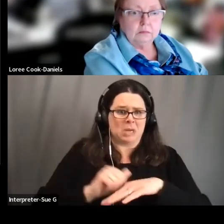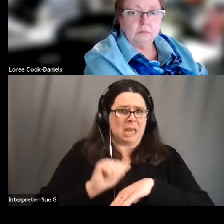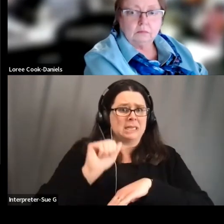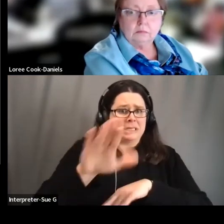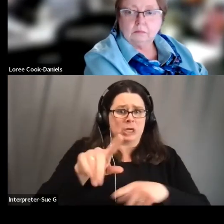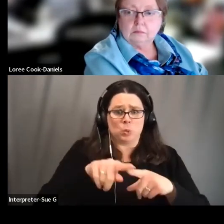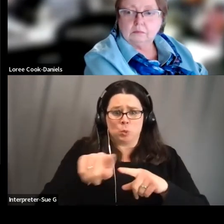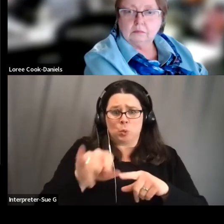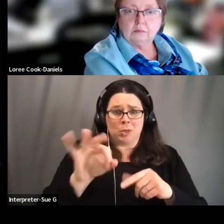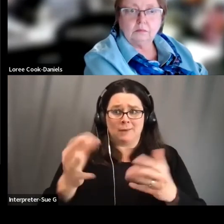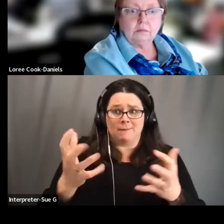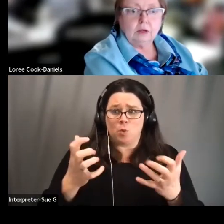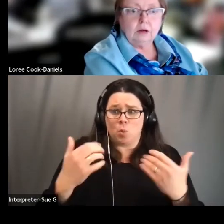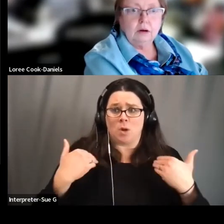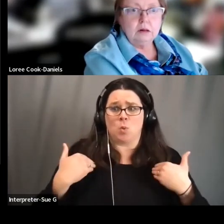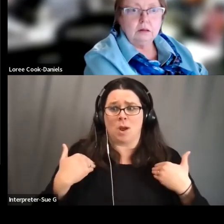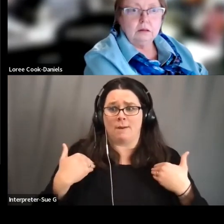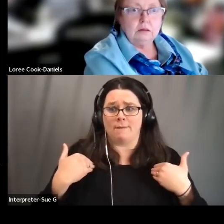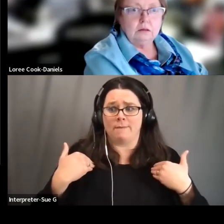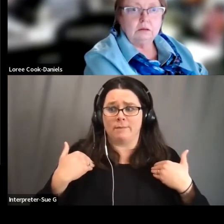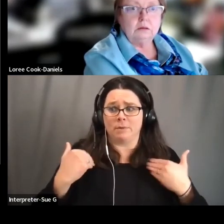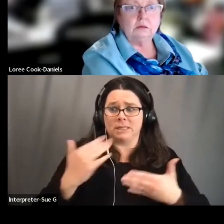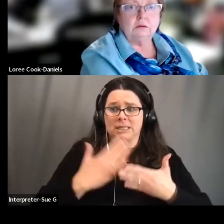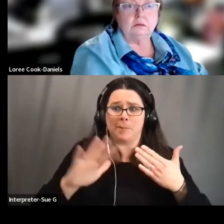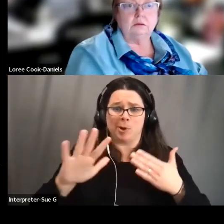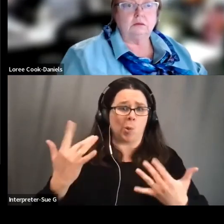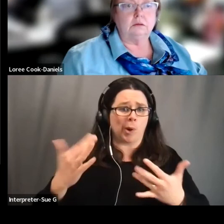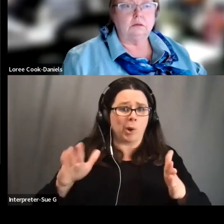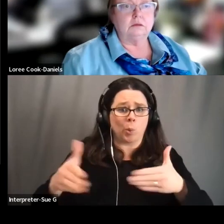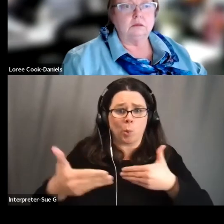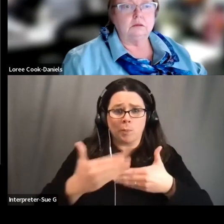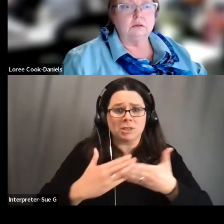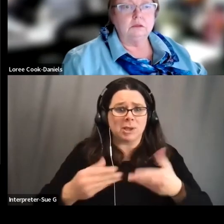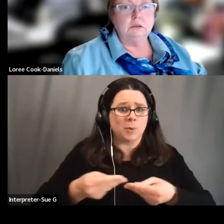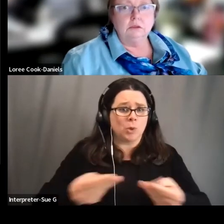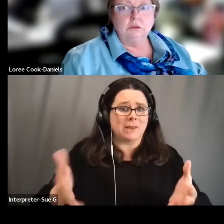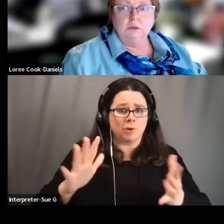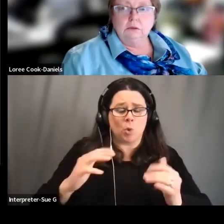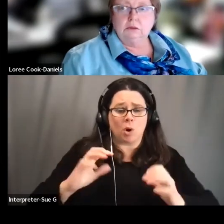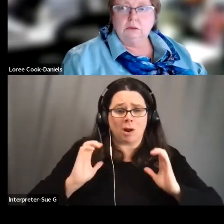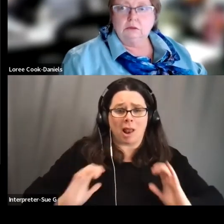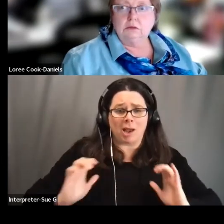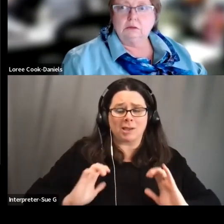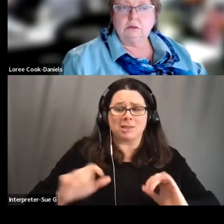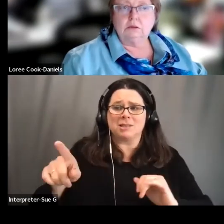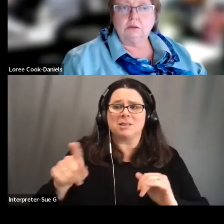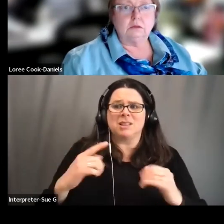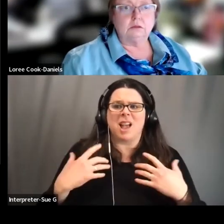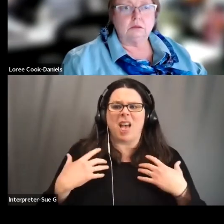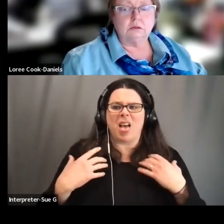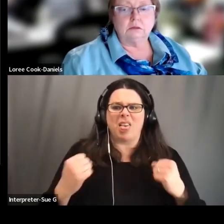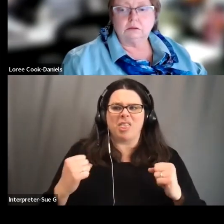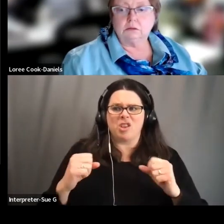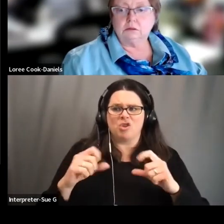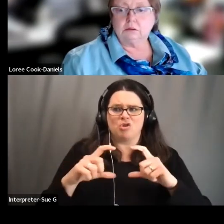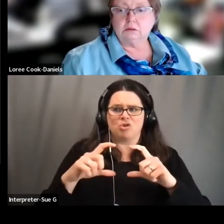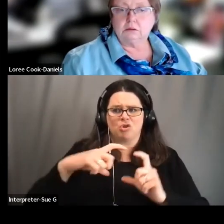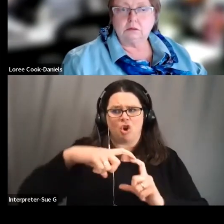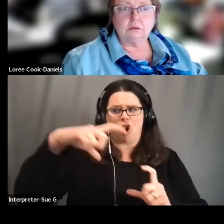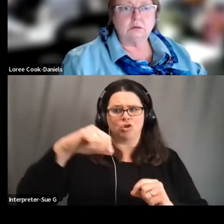if you would like to have some in your waiting room or some to give your clients are these little health cards that talk about trans folks